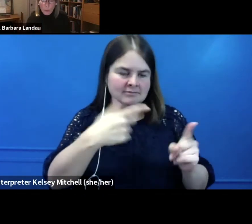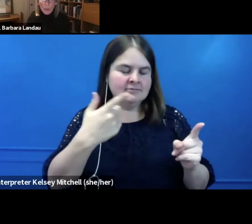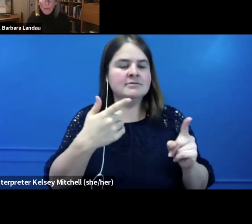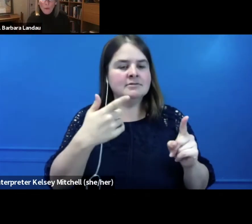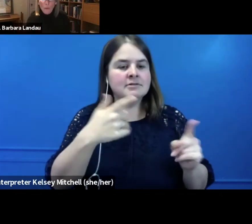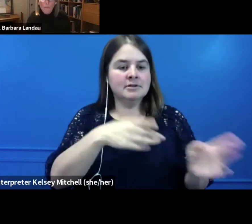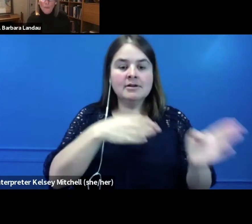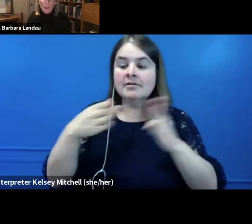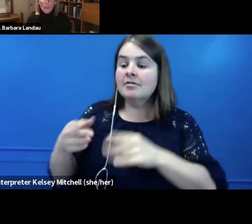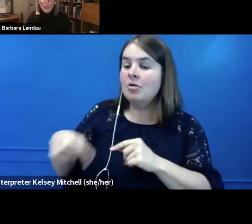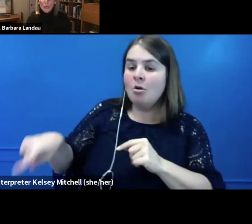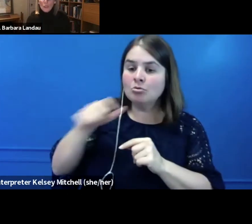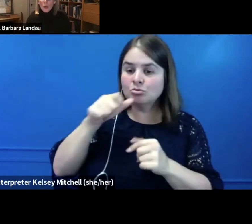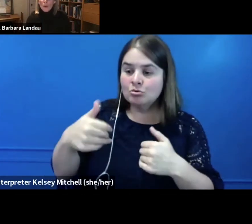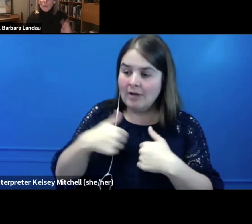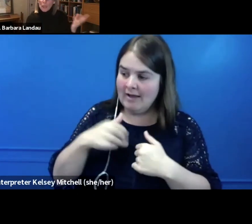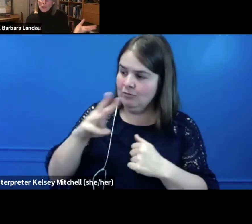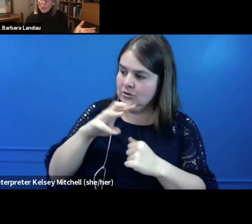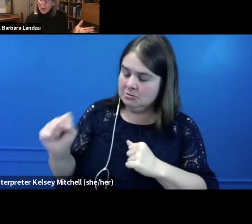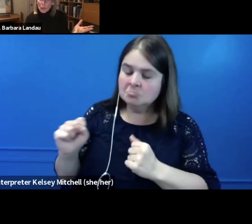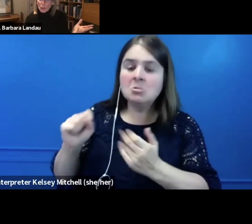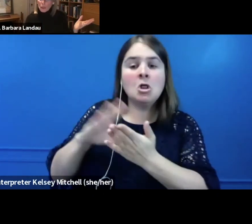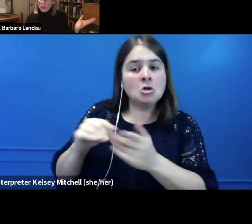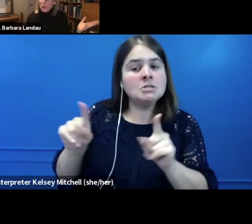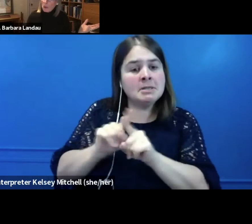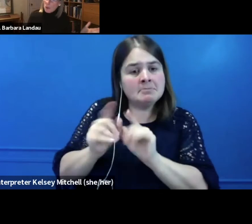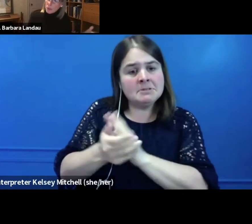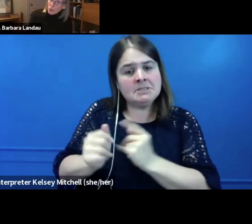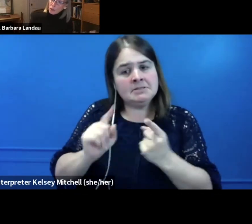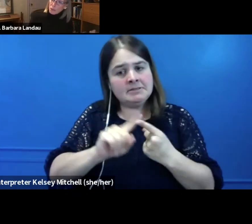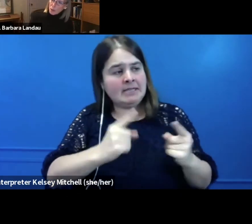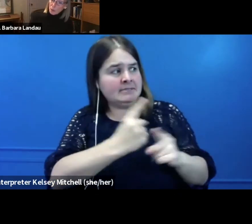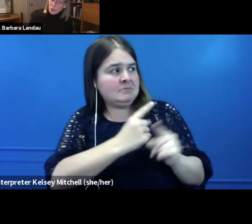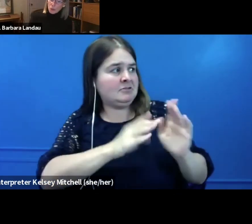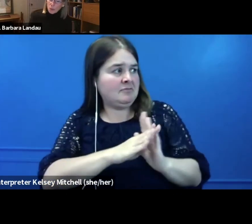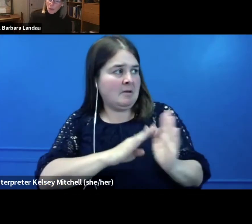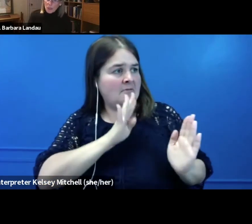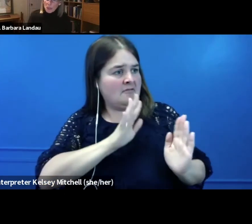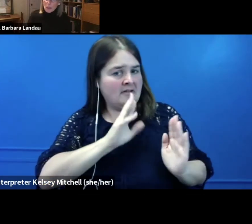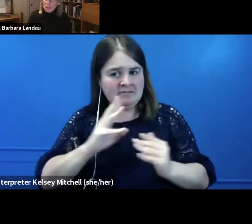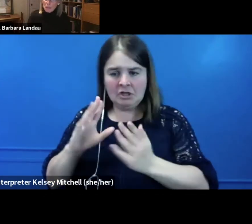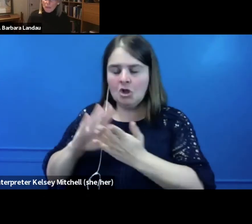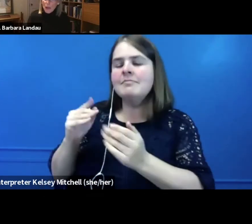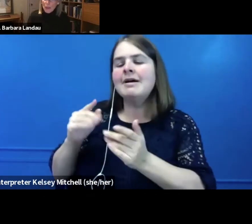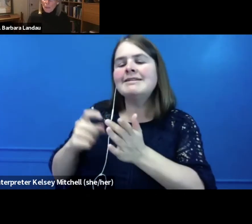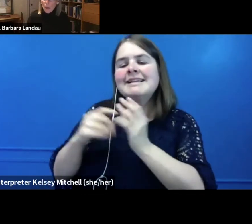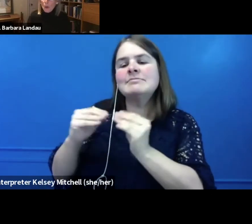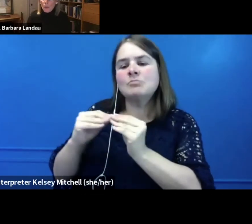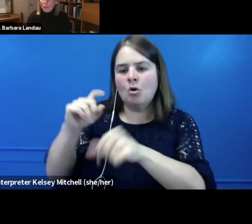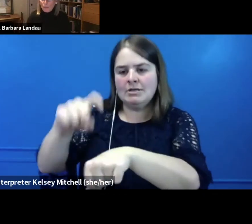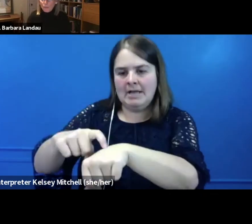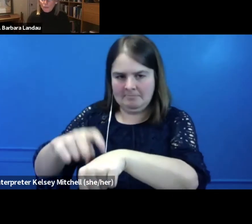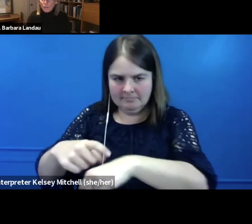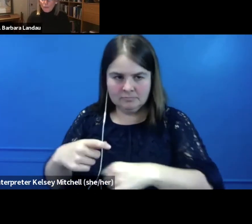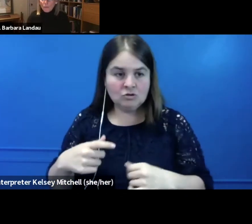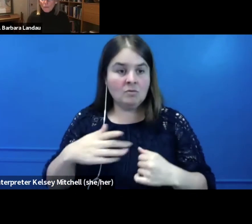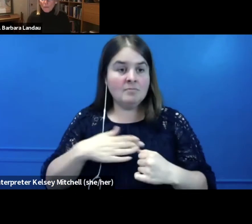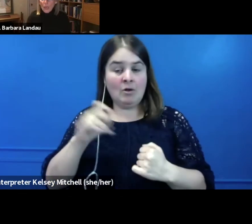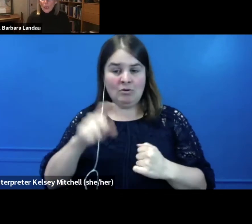individual so is it modular or is it the developmental process